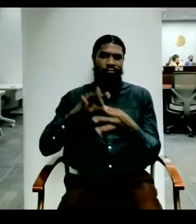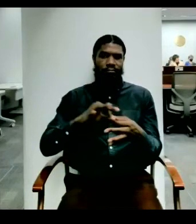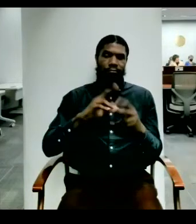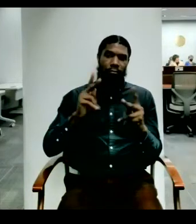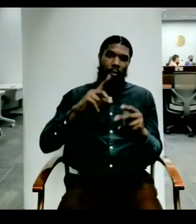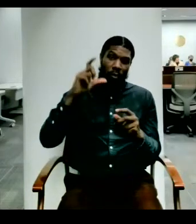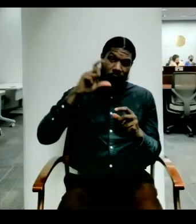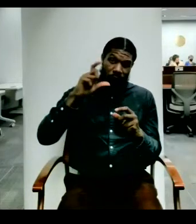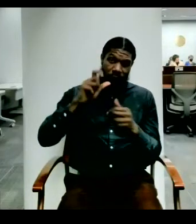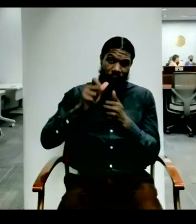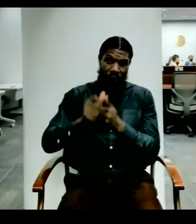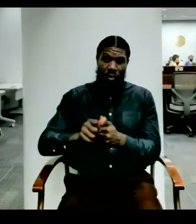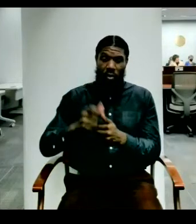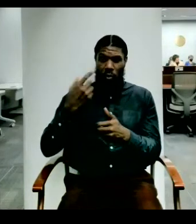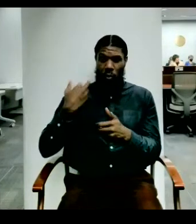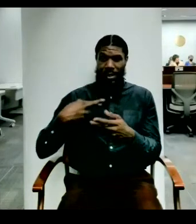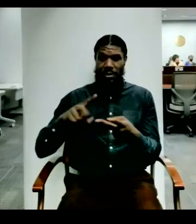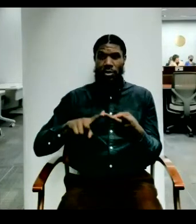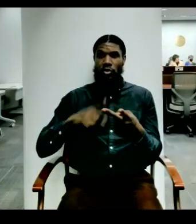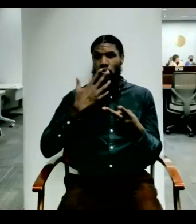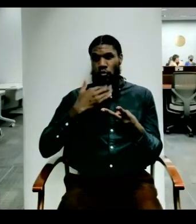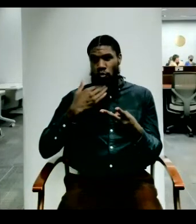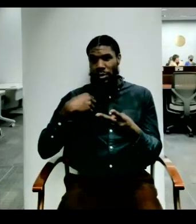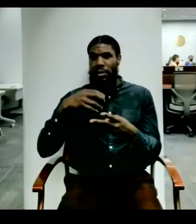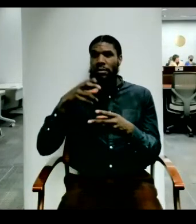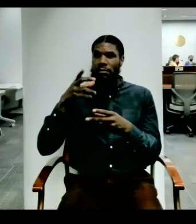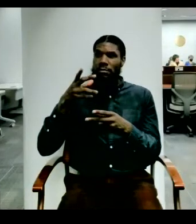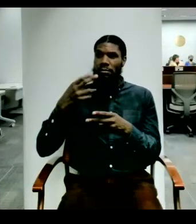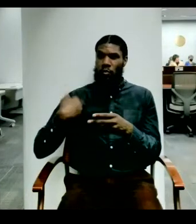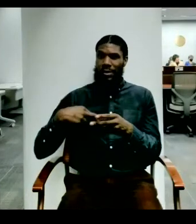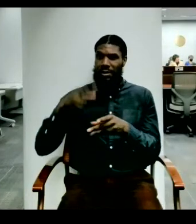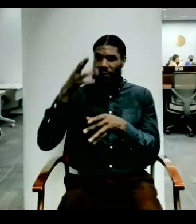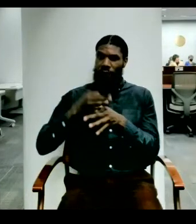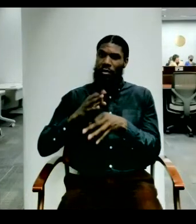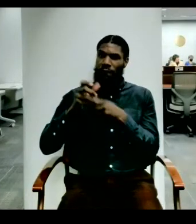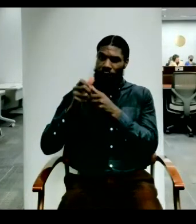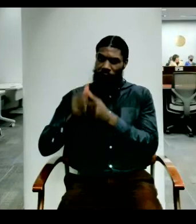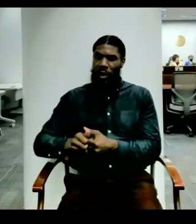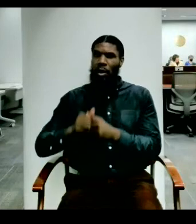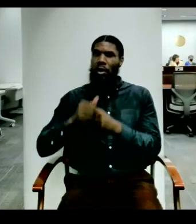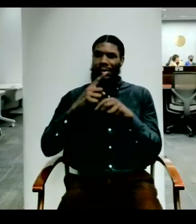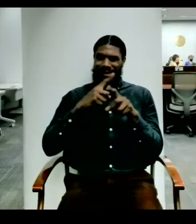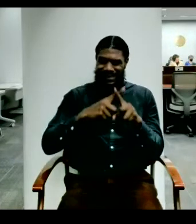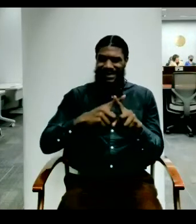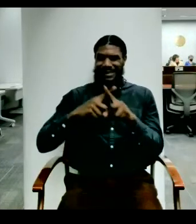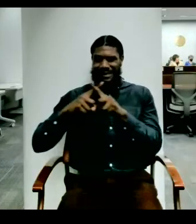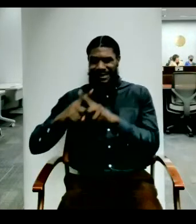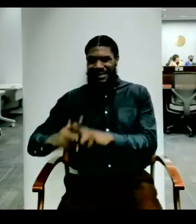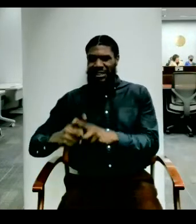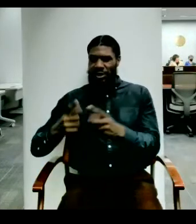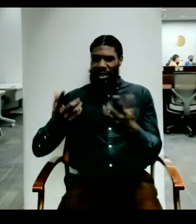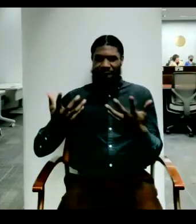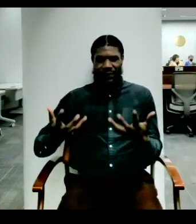of Jewish faith and could you drill down that, for that, for me a bit. Because some of what